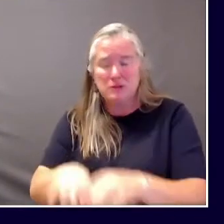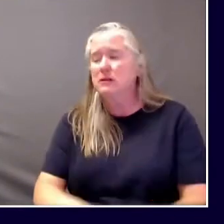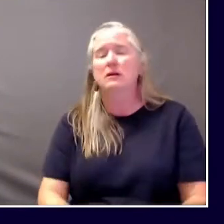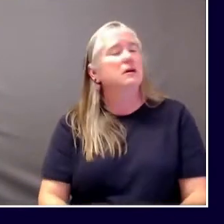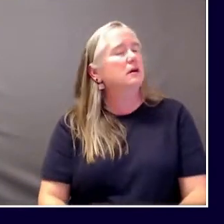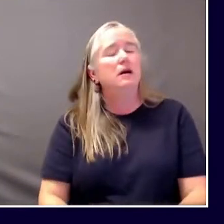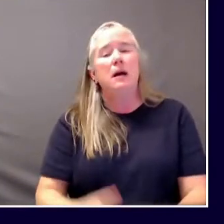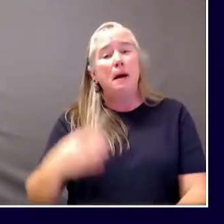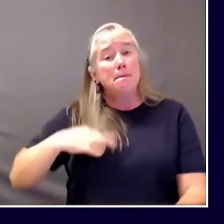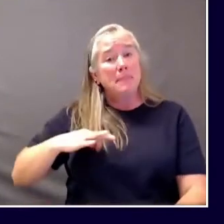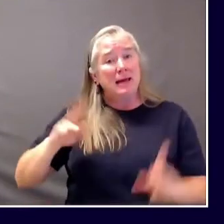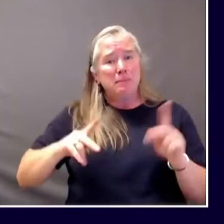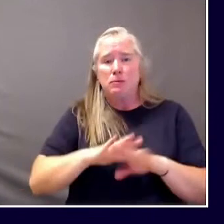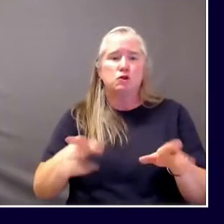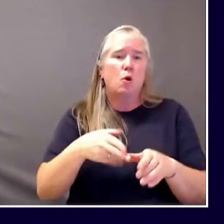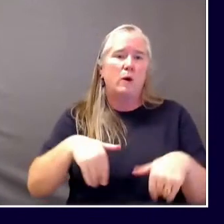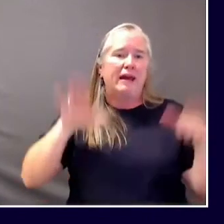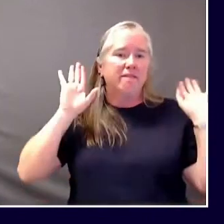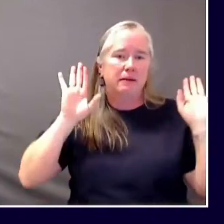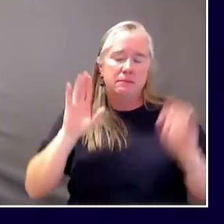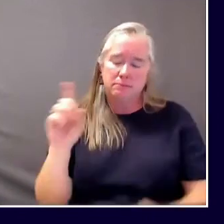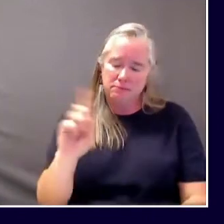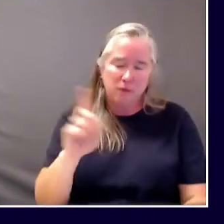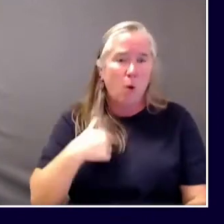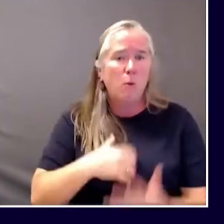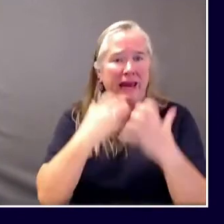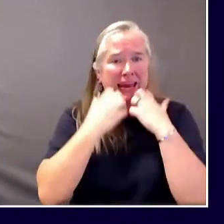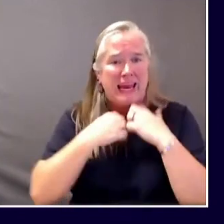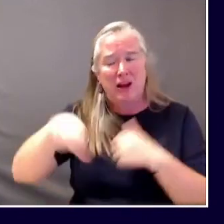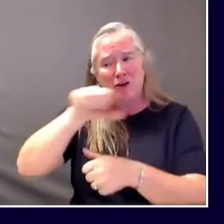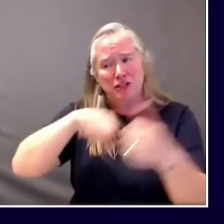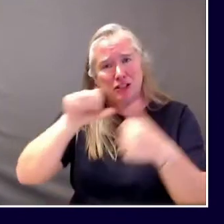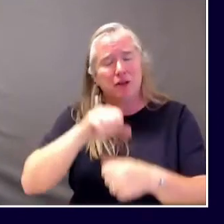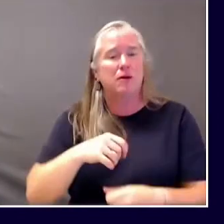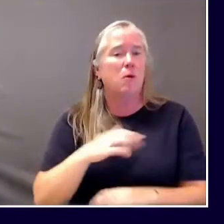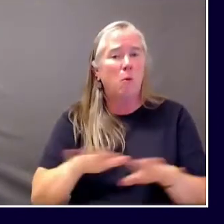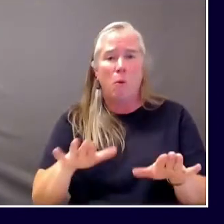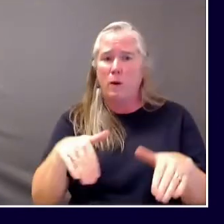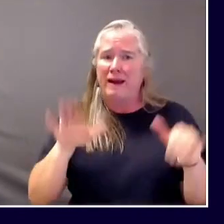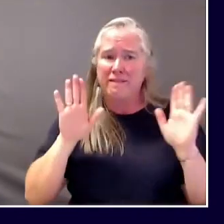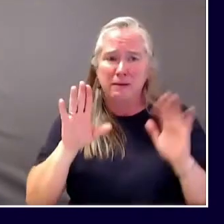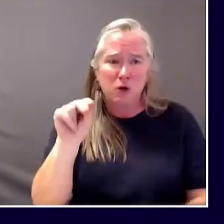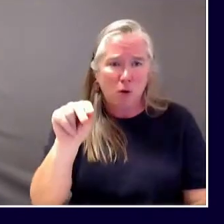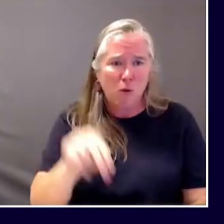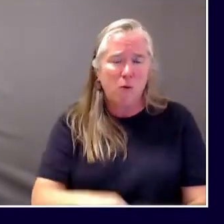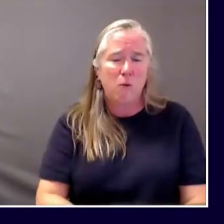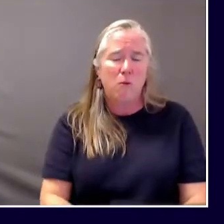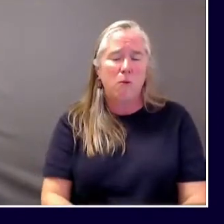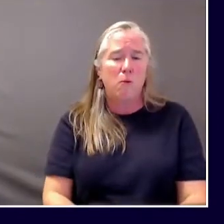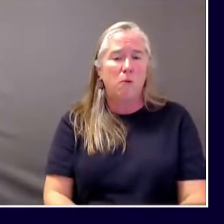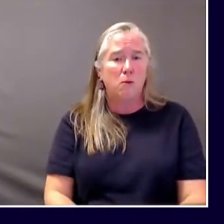continue to care for each other